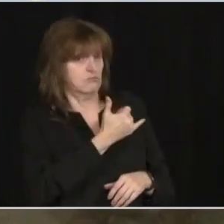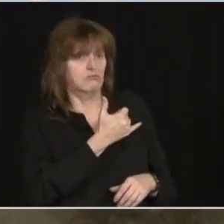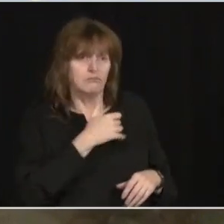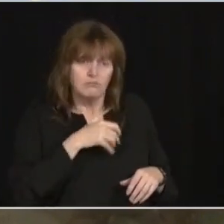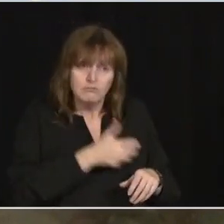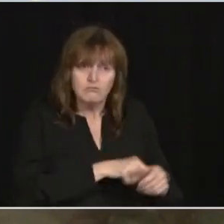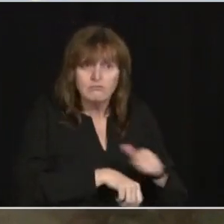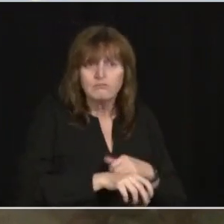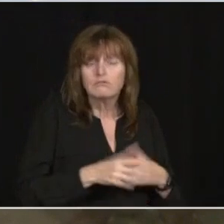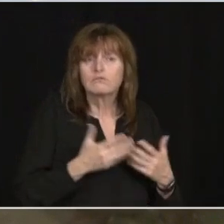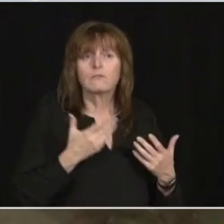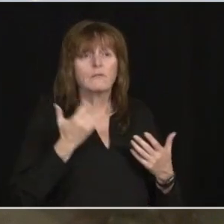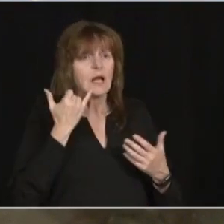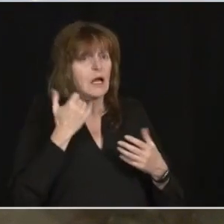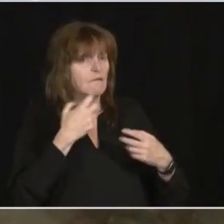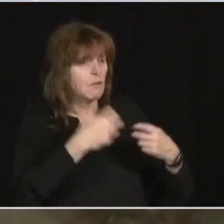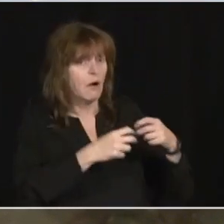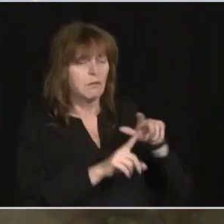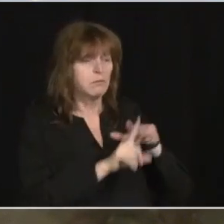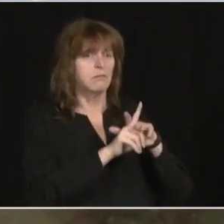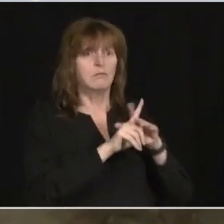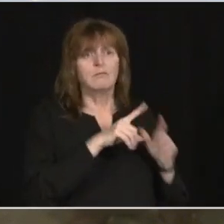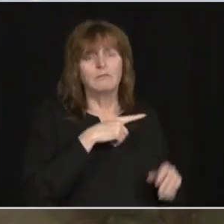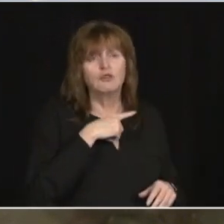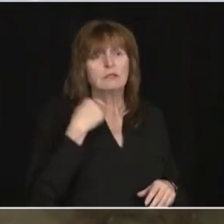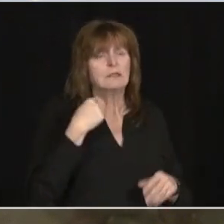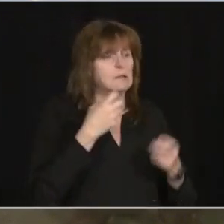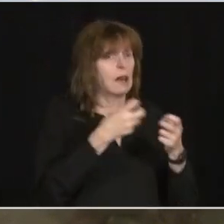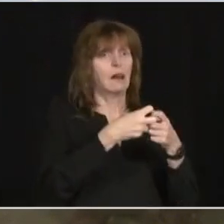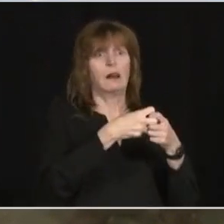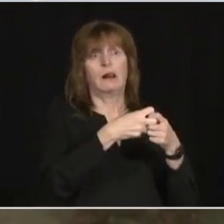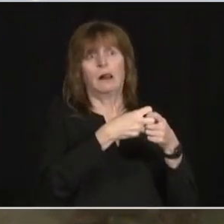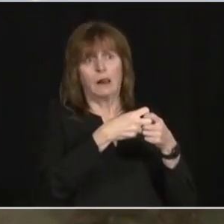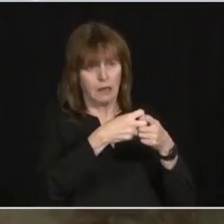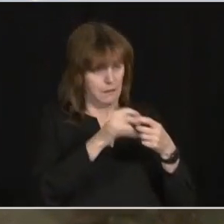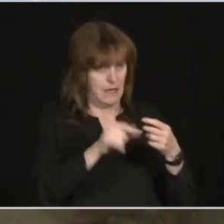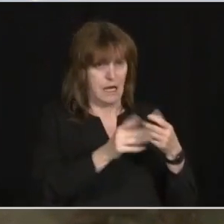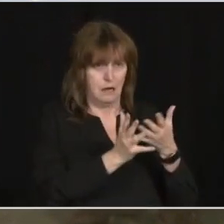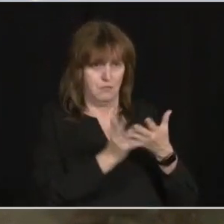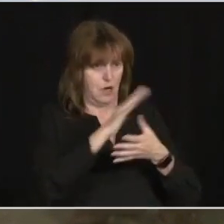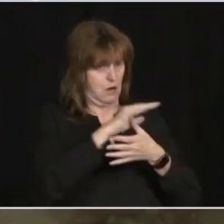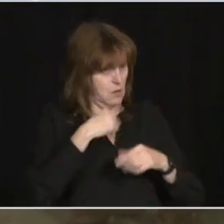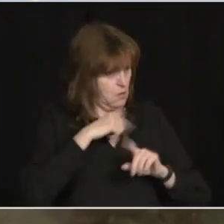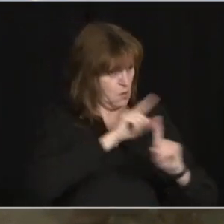risk evaluated, homes that may be at greater risk of staffing issues or PPE issues, we're on